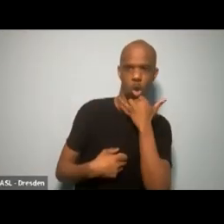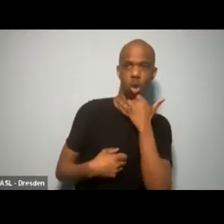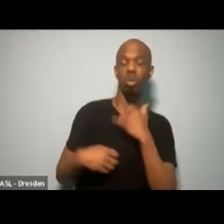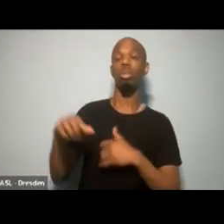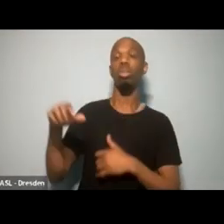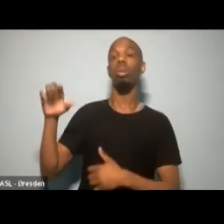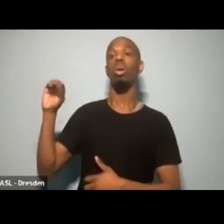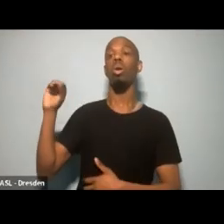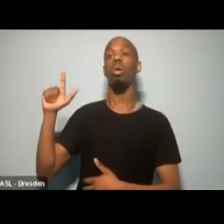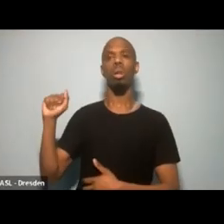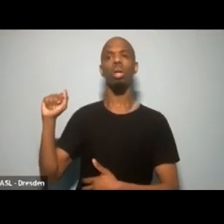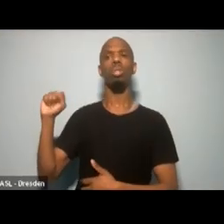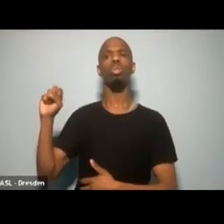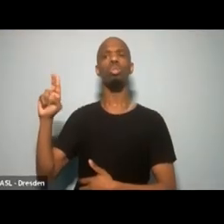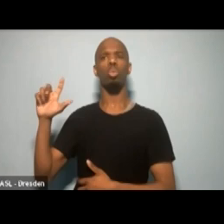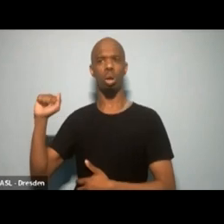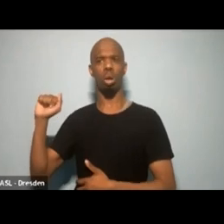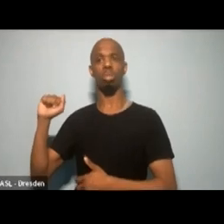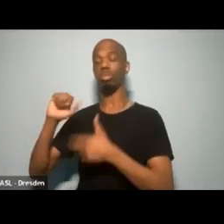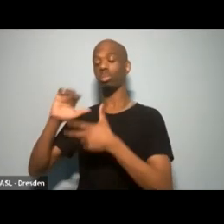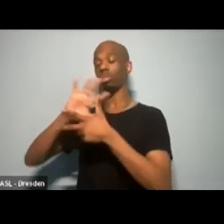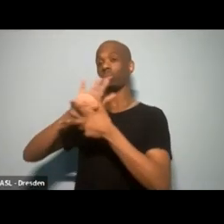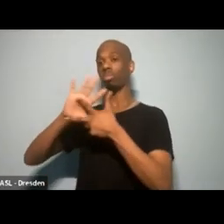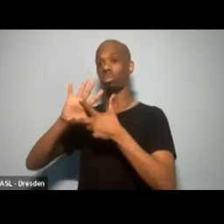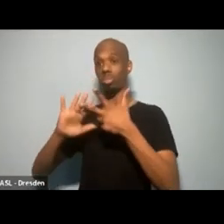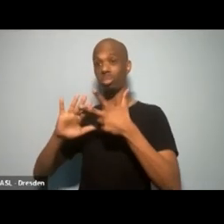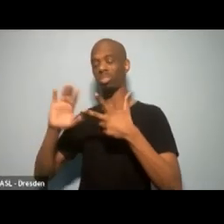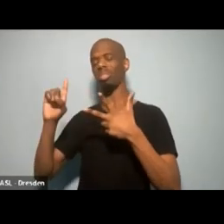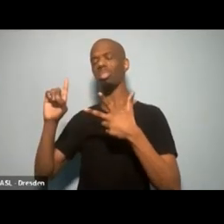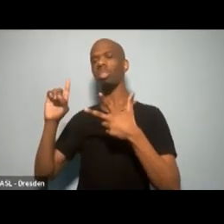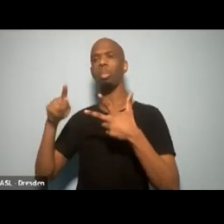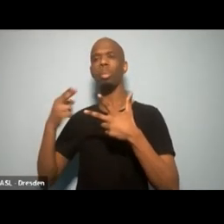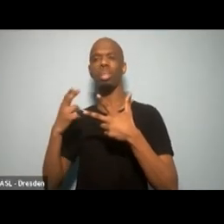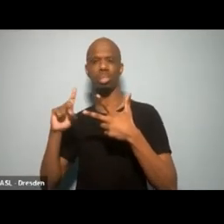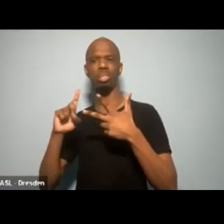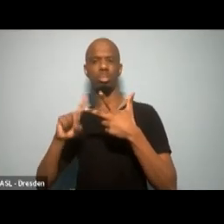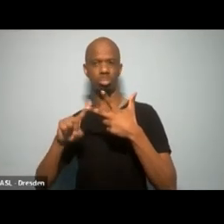and also that's Dr. Olusola Ogunnubi, and Dr. Shadrach Ukuma.